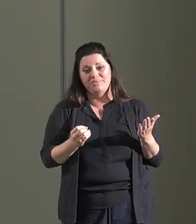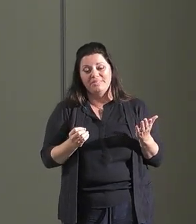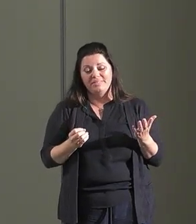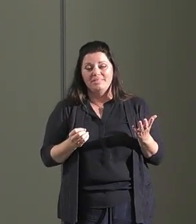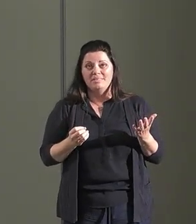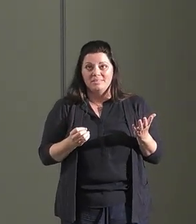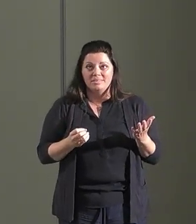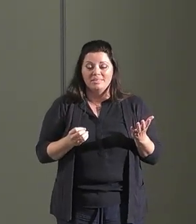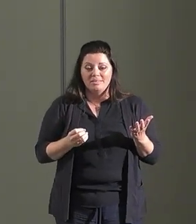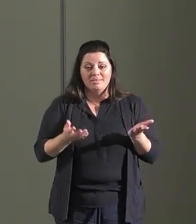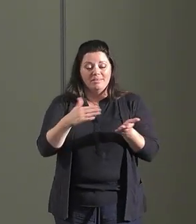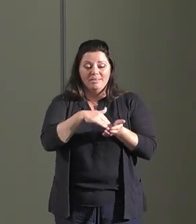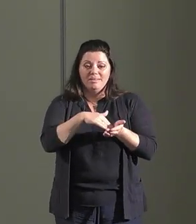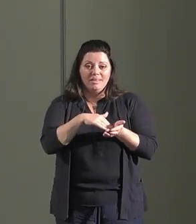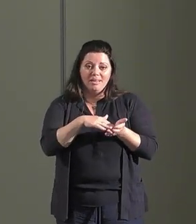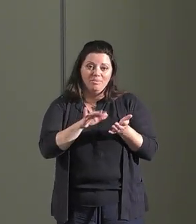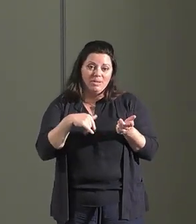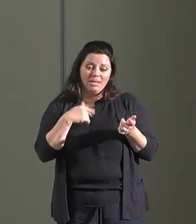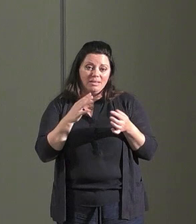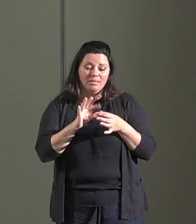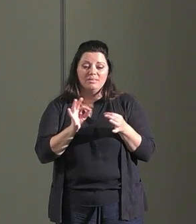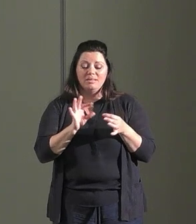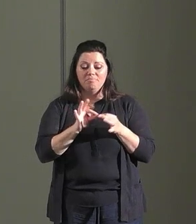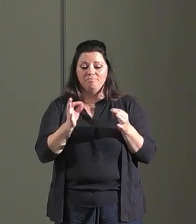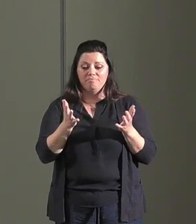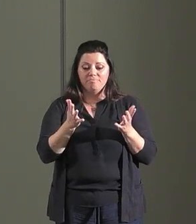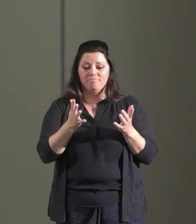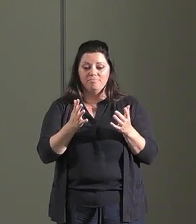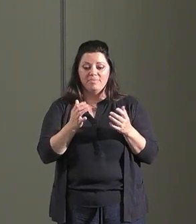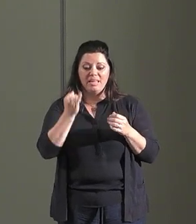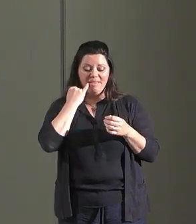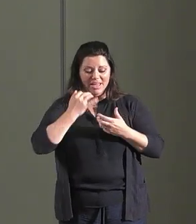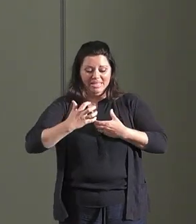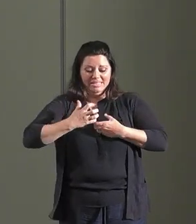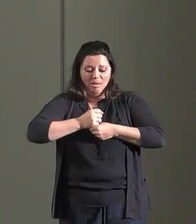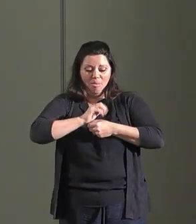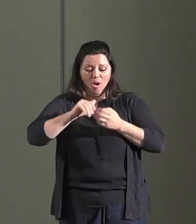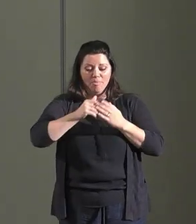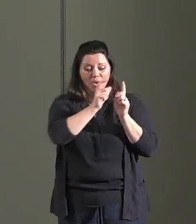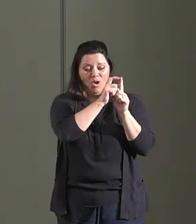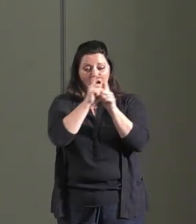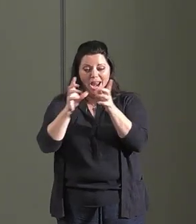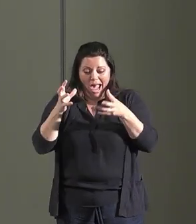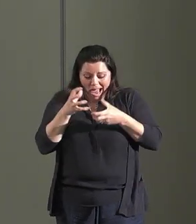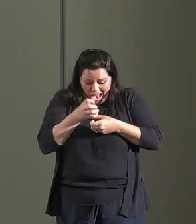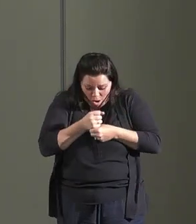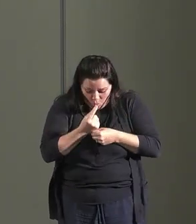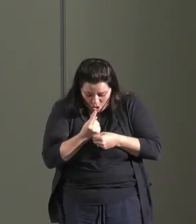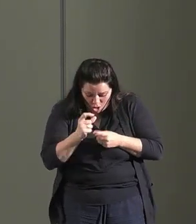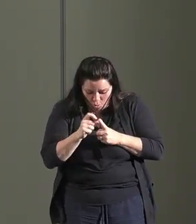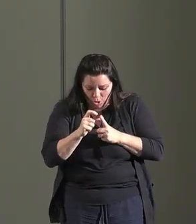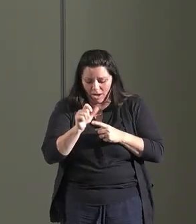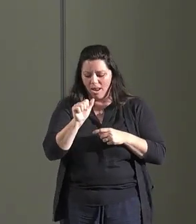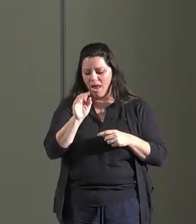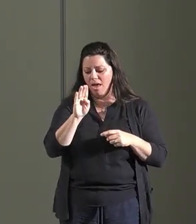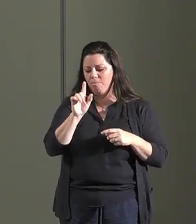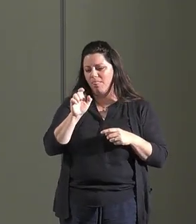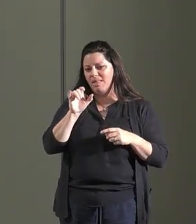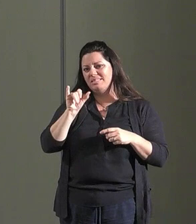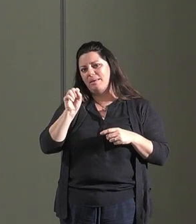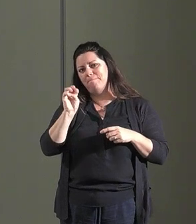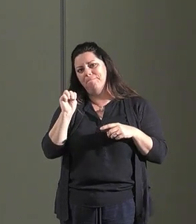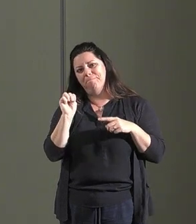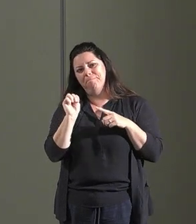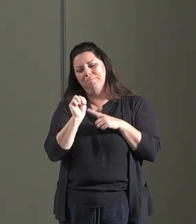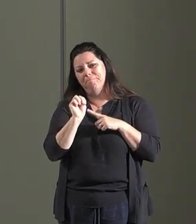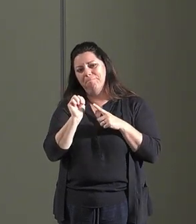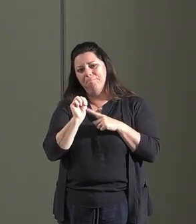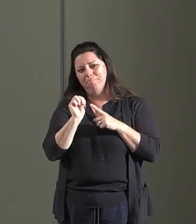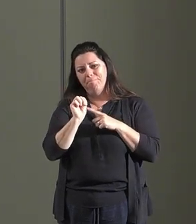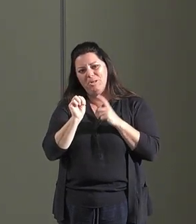you know, again, like I said, I -- could sum up in many words ableism and recognizing the kind of